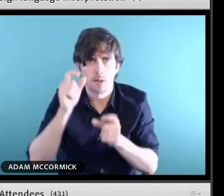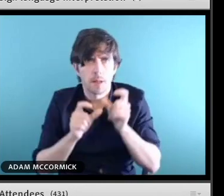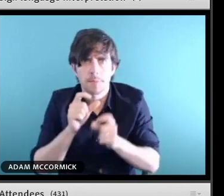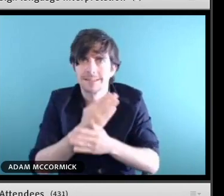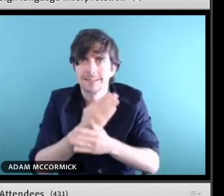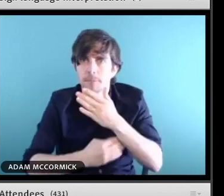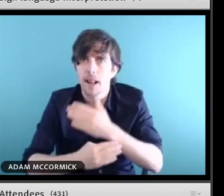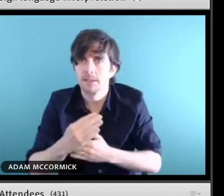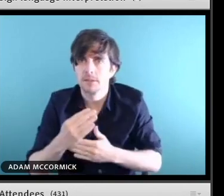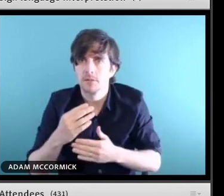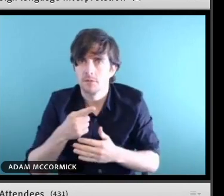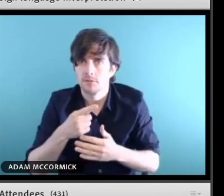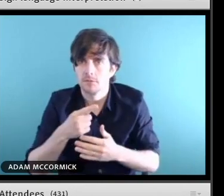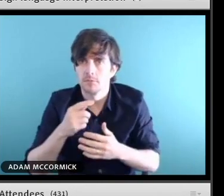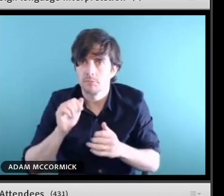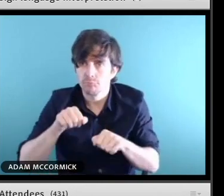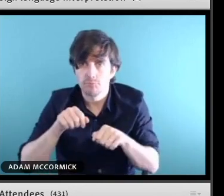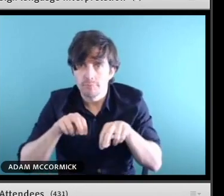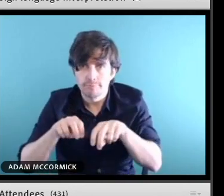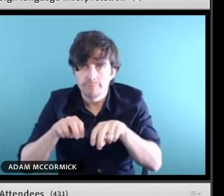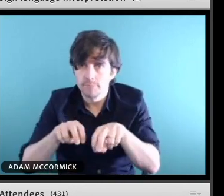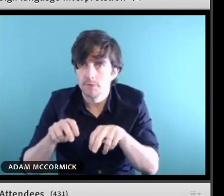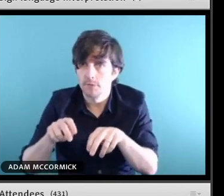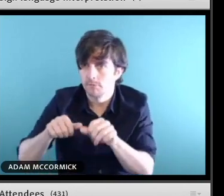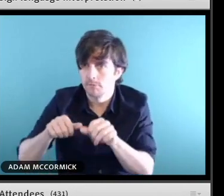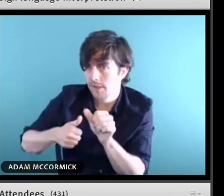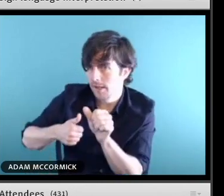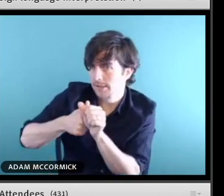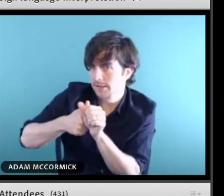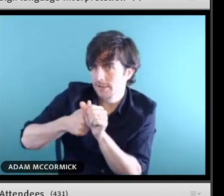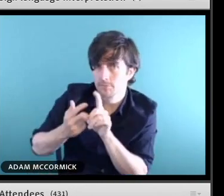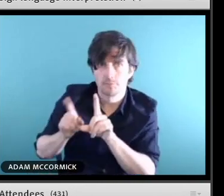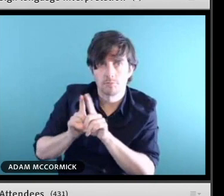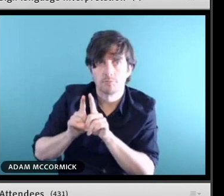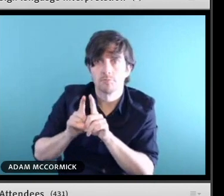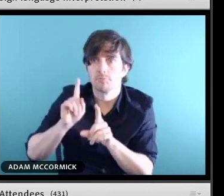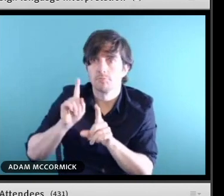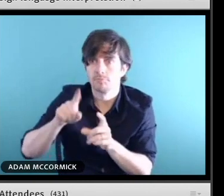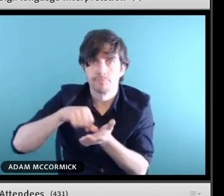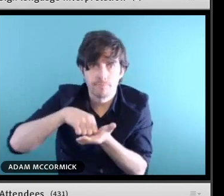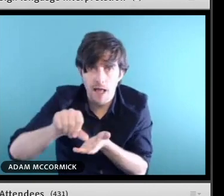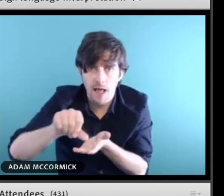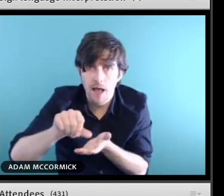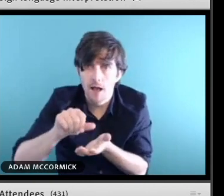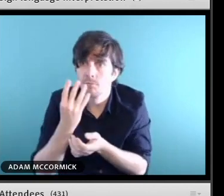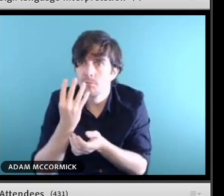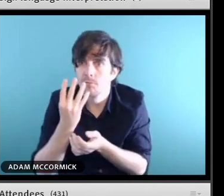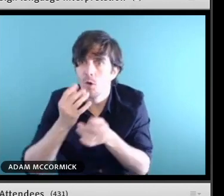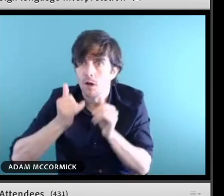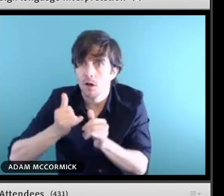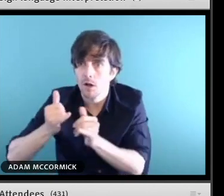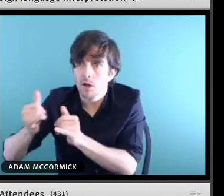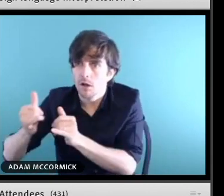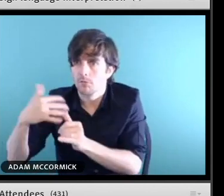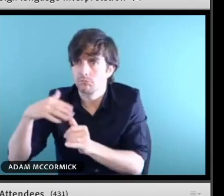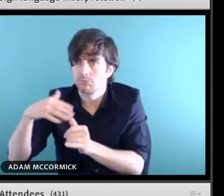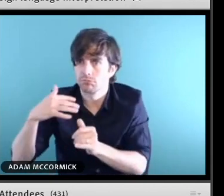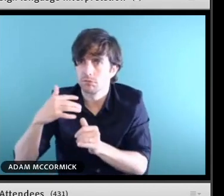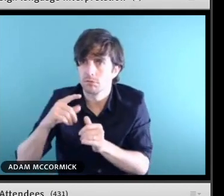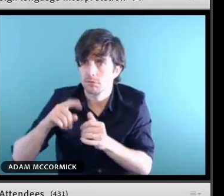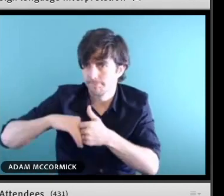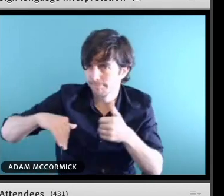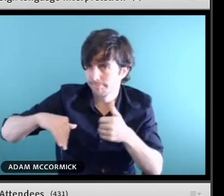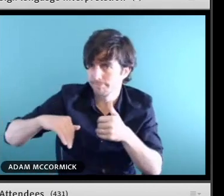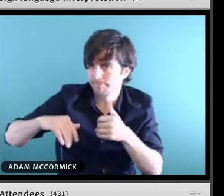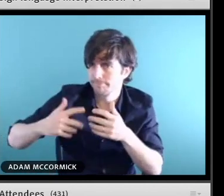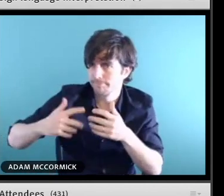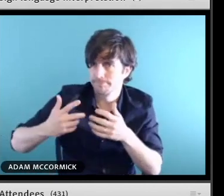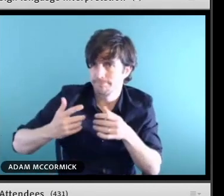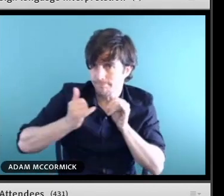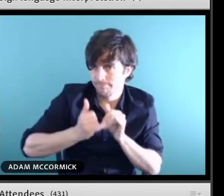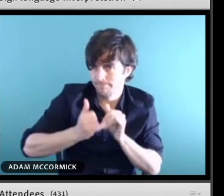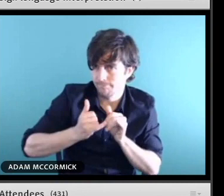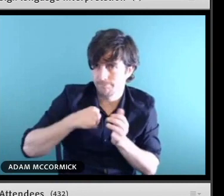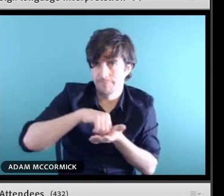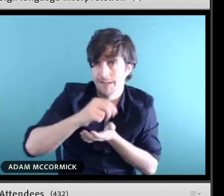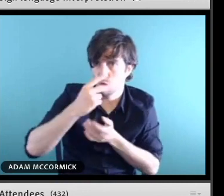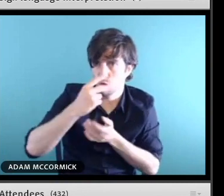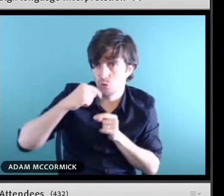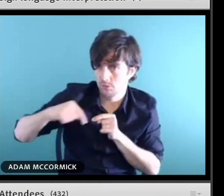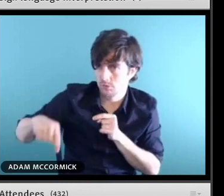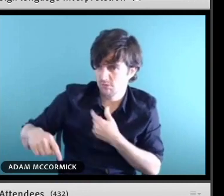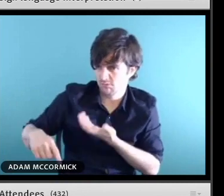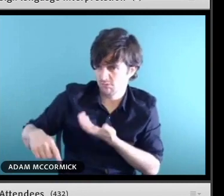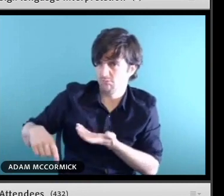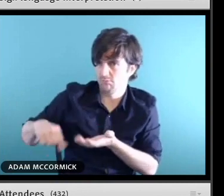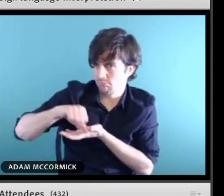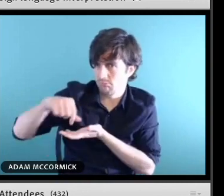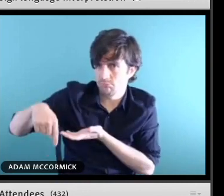also two seats that are next to you. People are quite excluded from the employment sector.